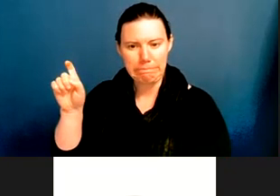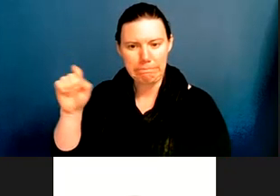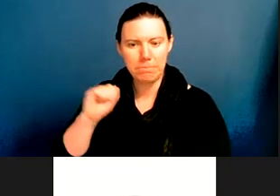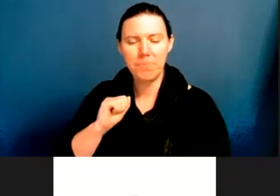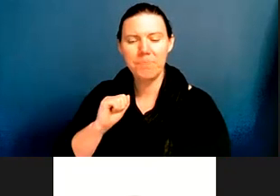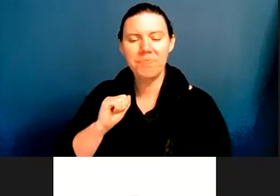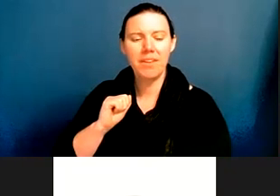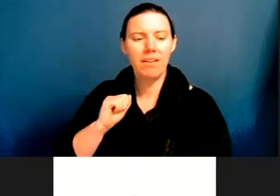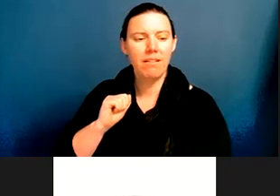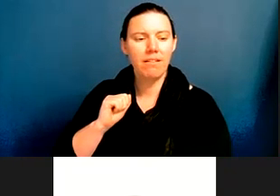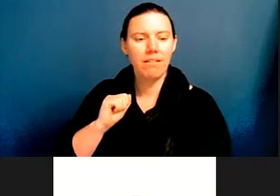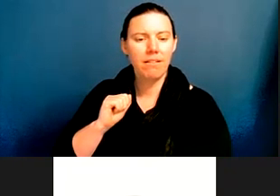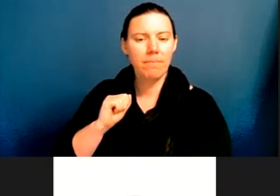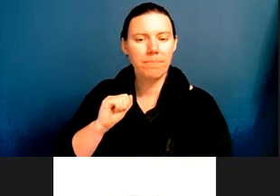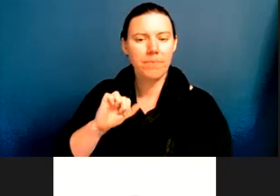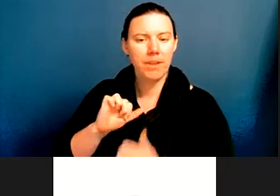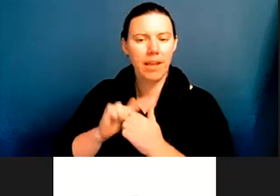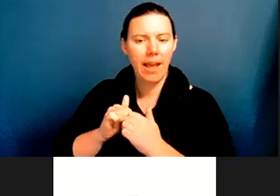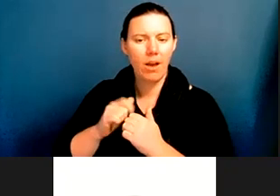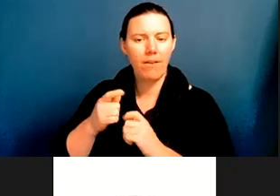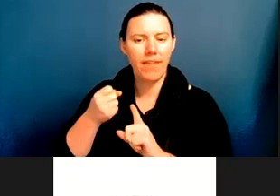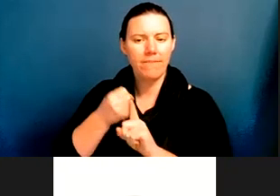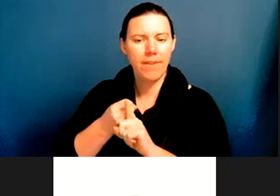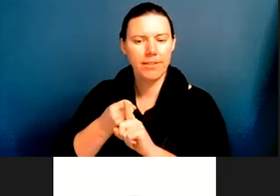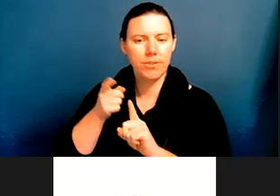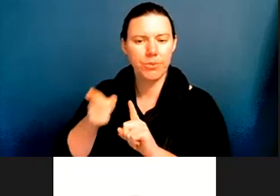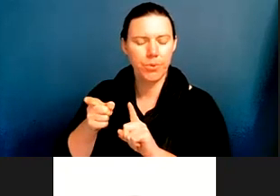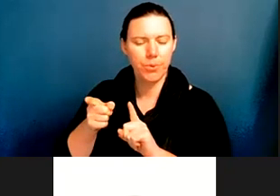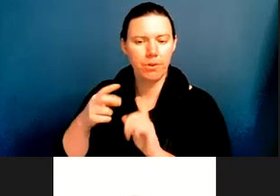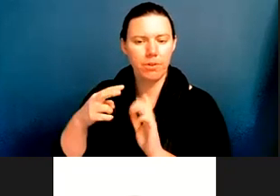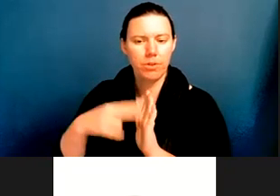And how have they affected you health?